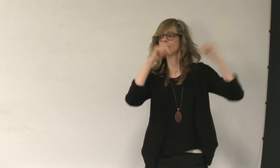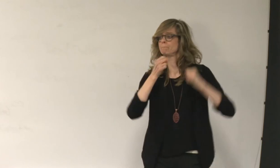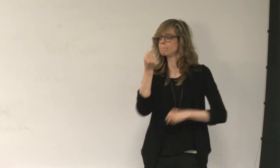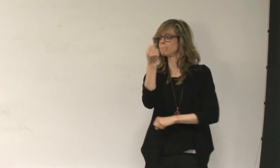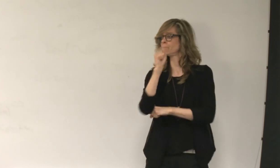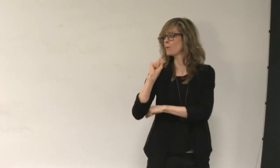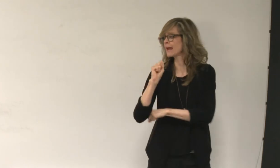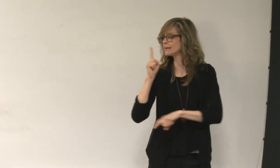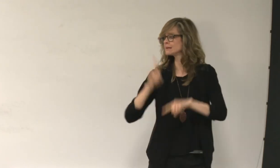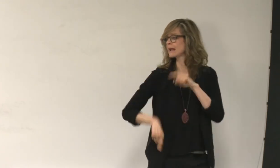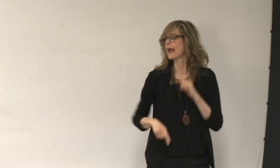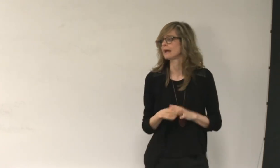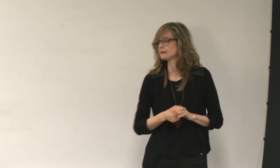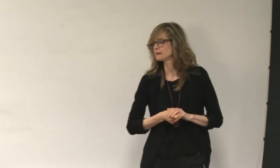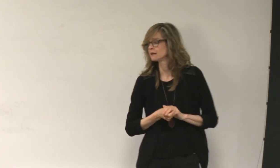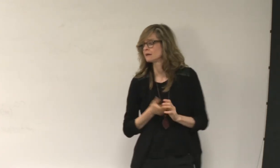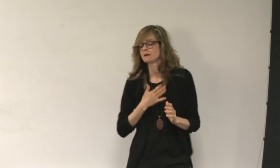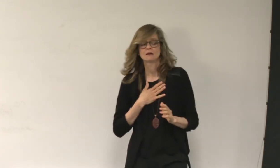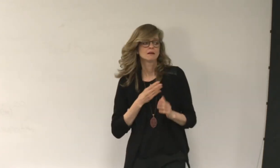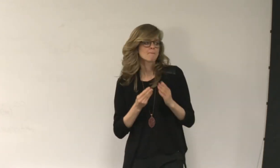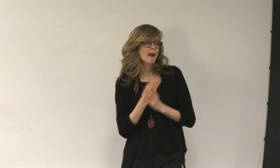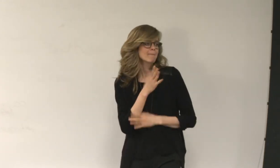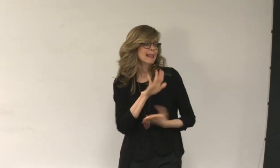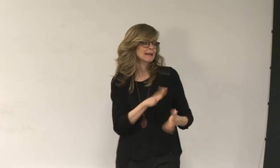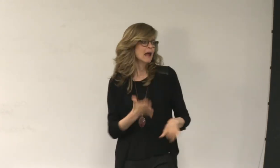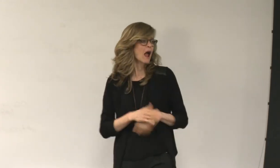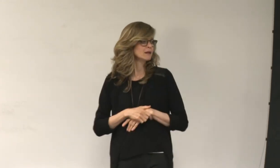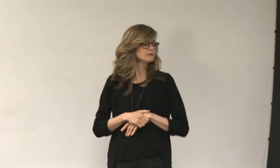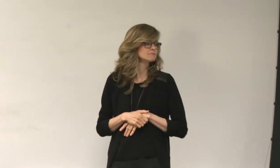I TOLD THEM I WAS TRYING TO GO IN AND THEY TOLD ME THAT I COULD NOT GO, THAT THEY WERE PROTESTING.